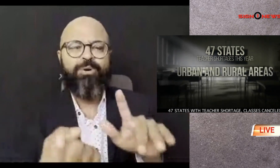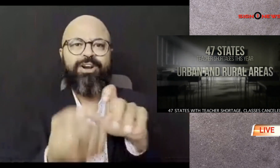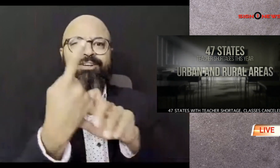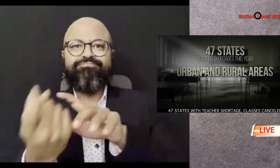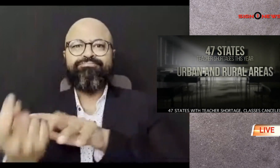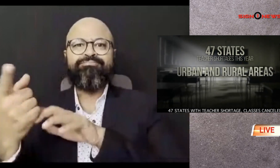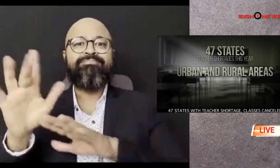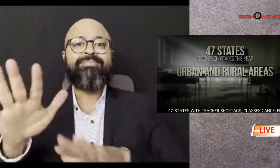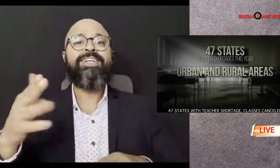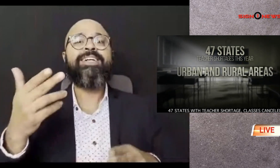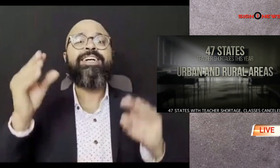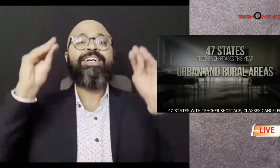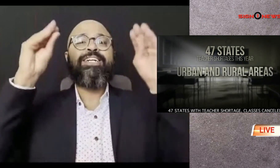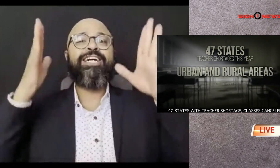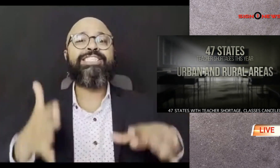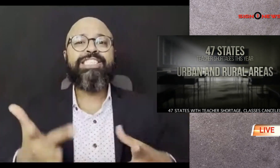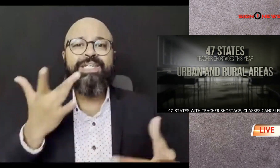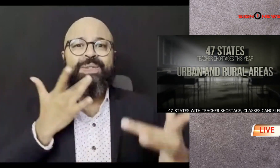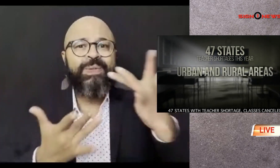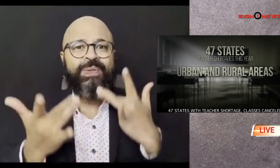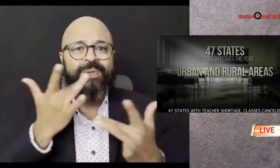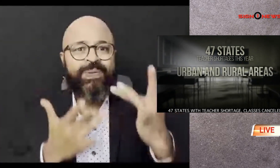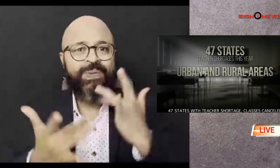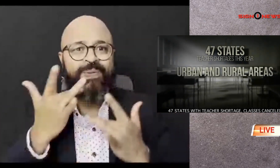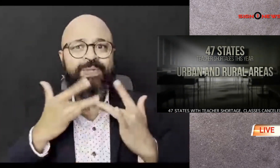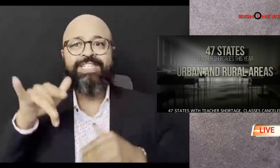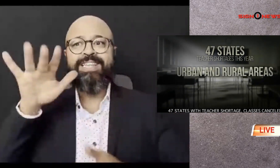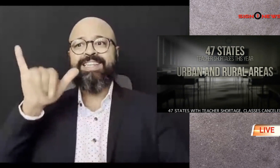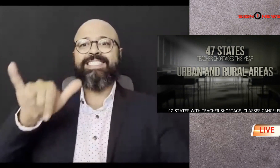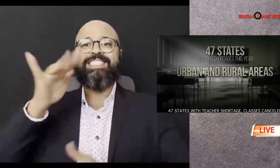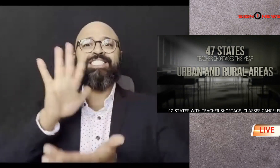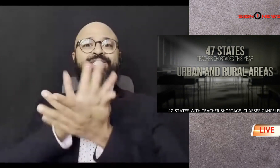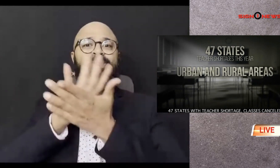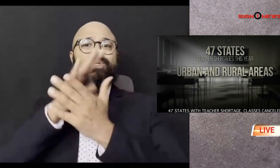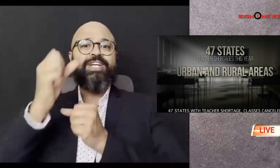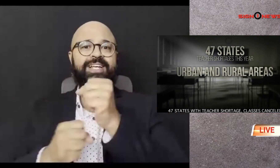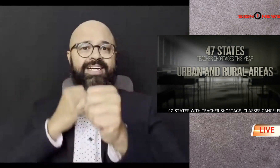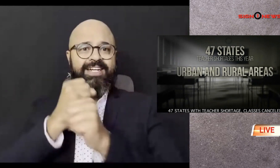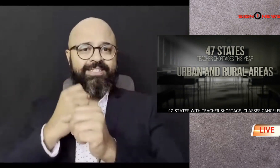data shows 47 States across the US have reported teacher shortages this year.